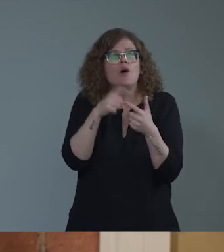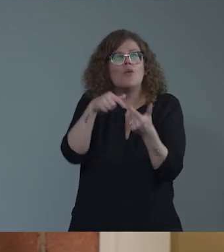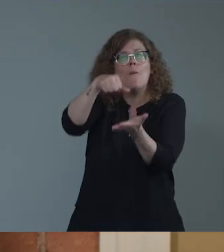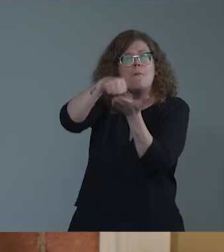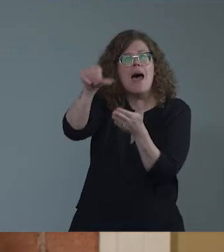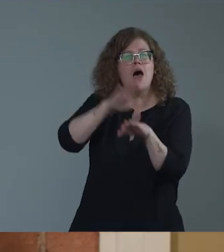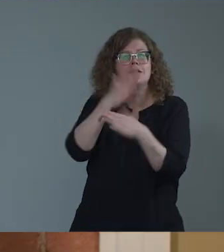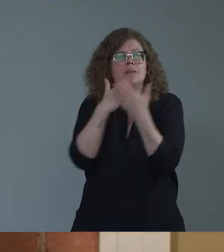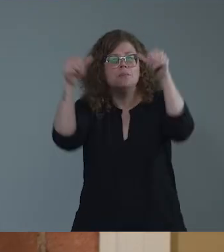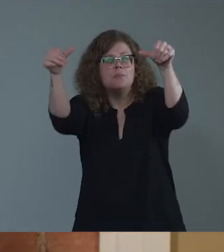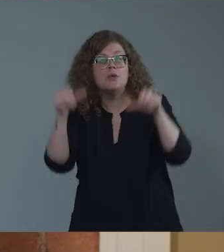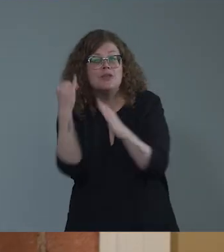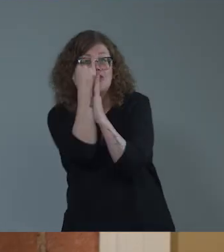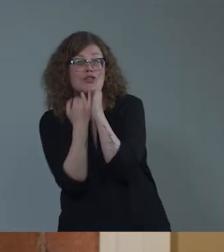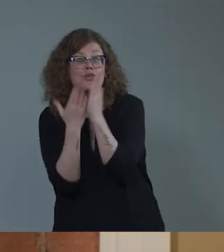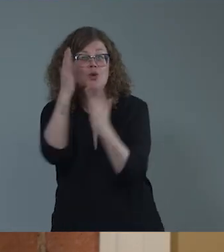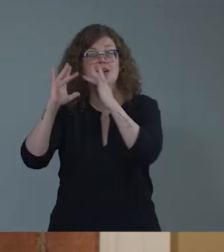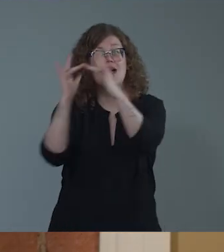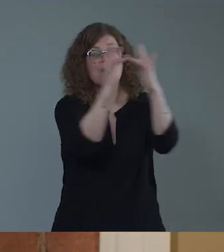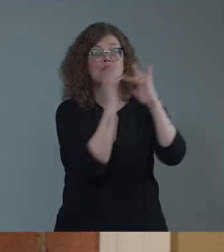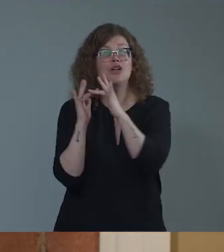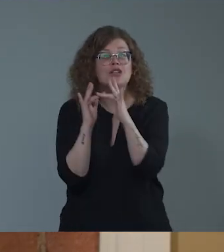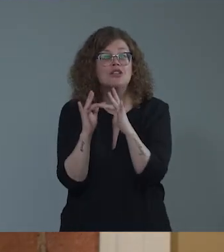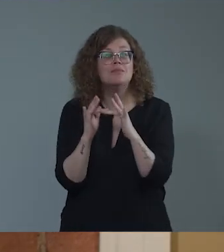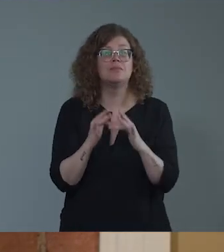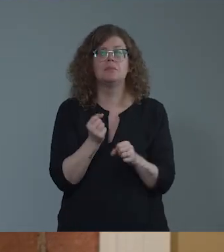as many different types of art to look at as possible,